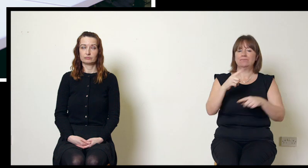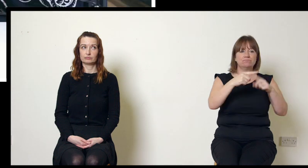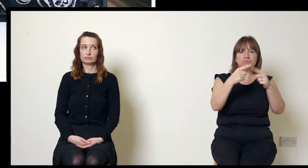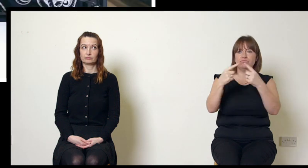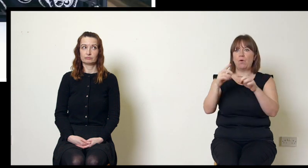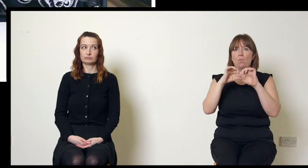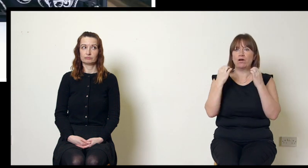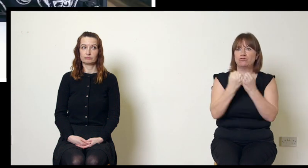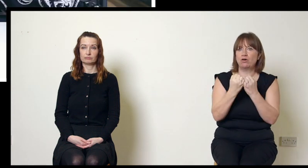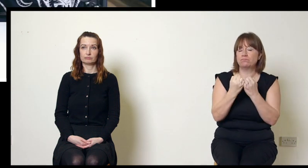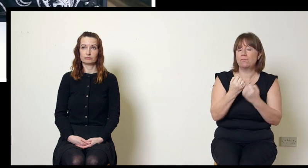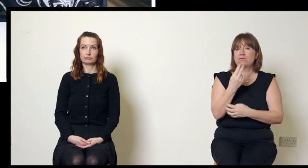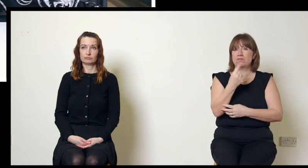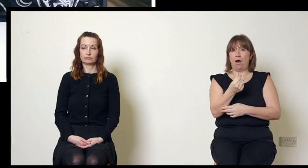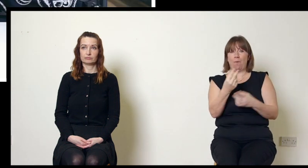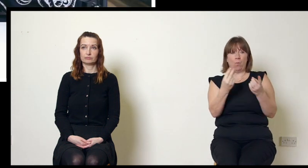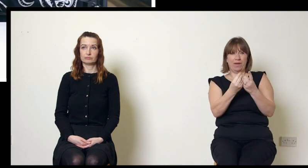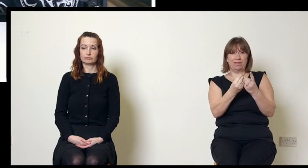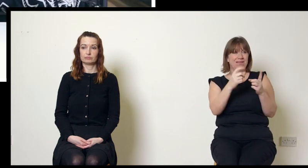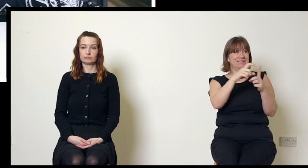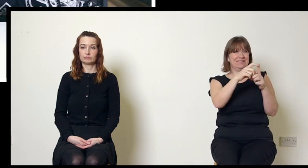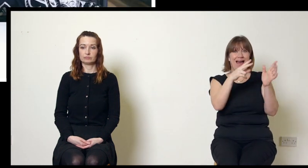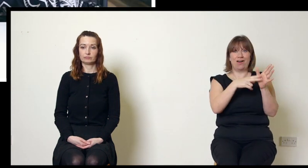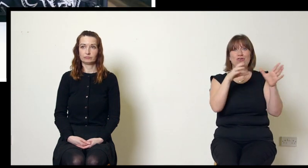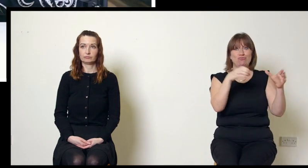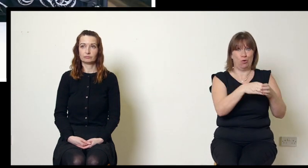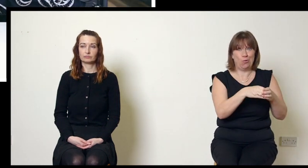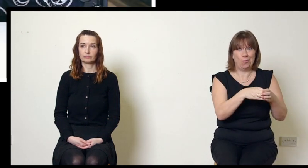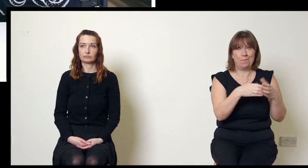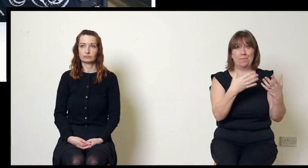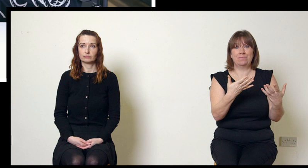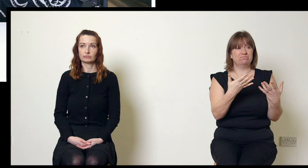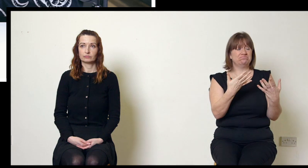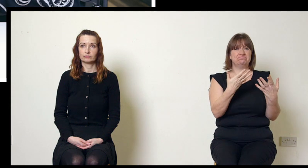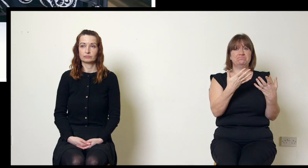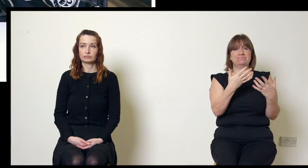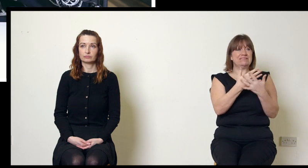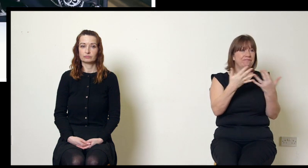some with existing DDN groups, so like Disabilities Friday morning Craft Group,